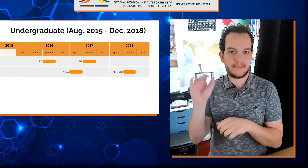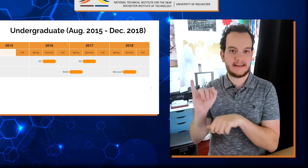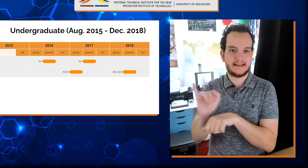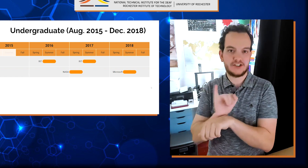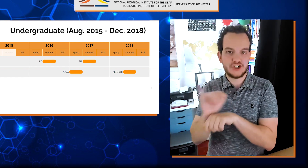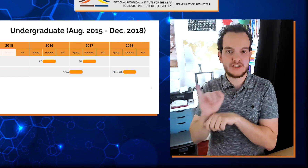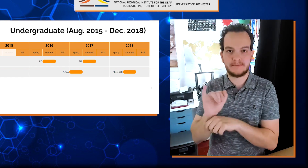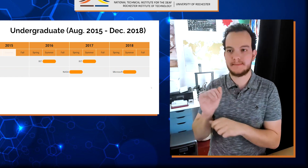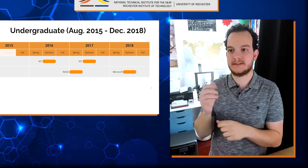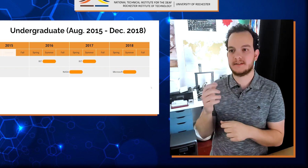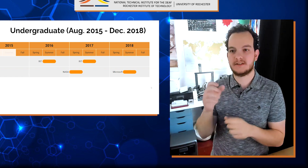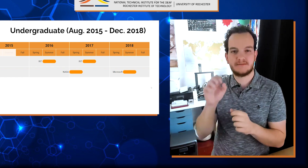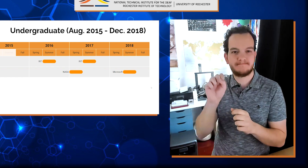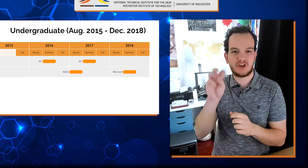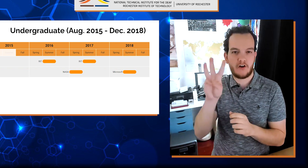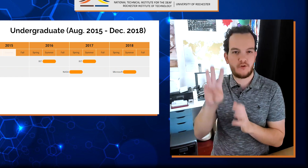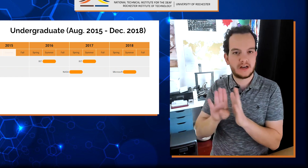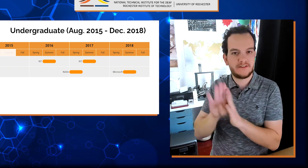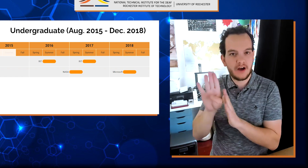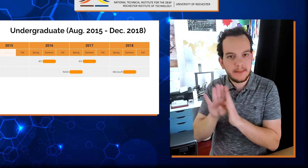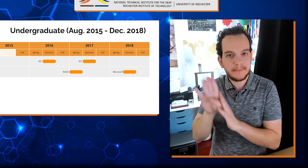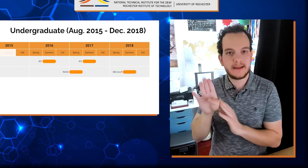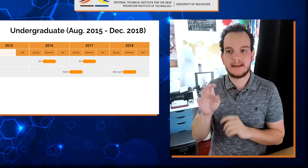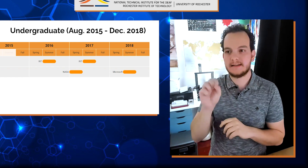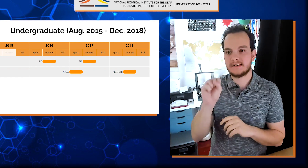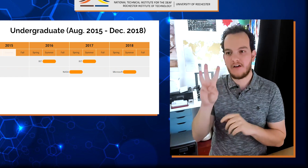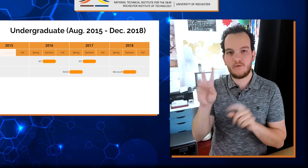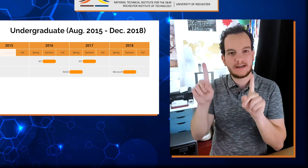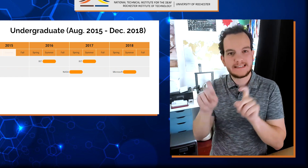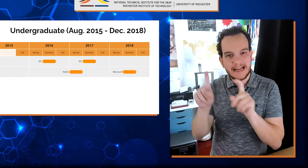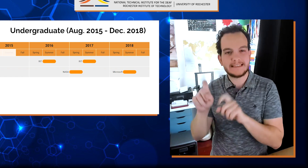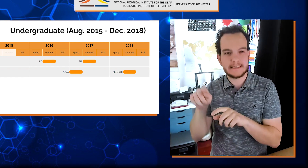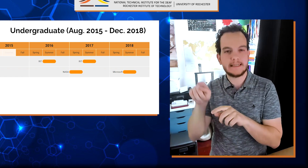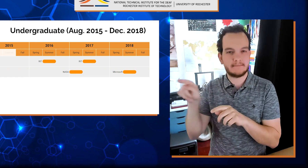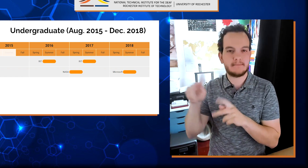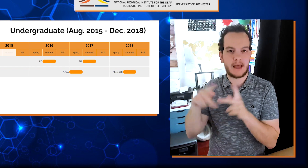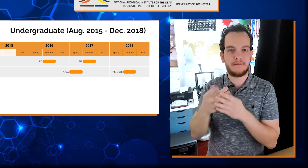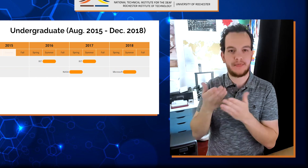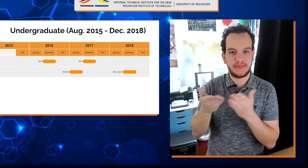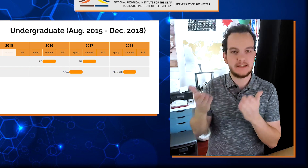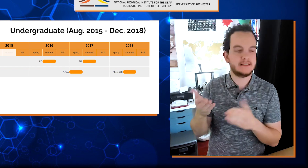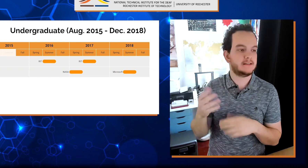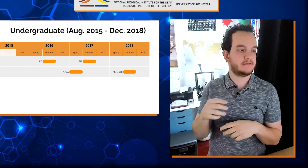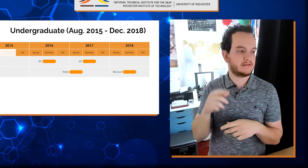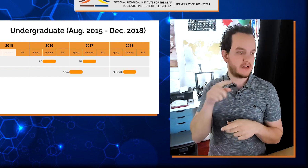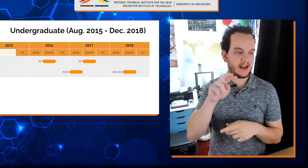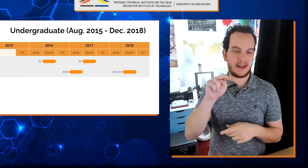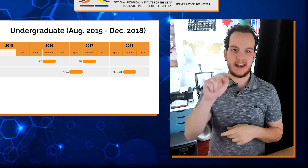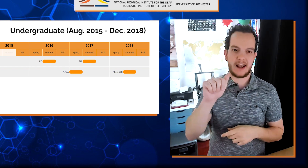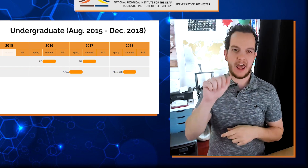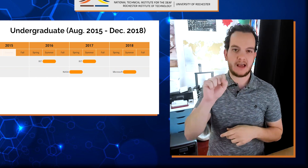I also did some internship experiences at different companies.